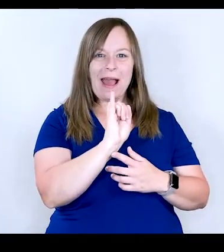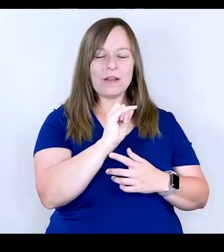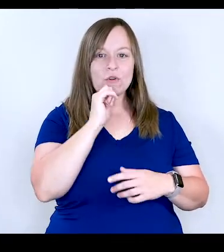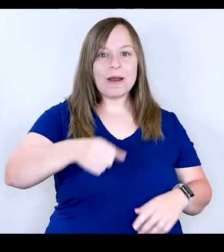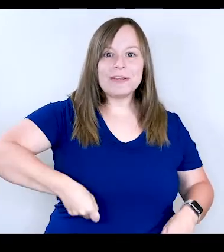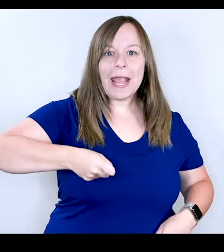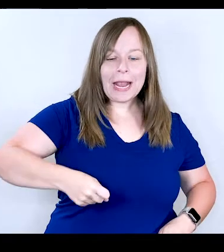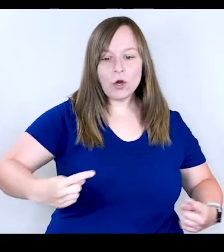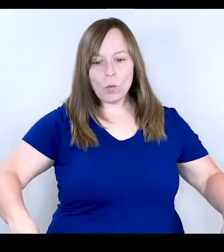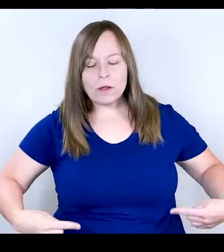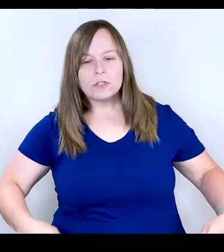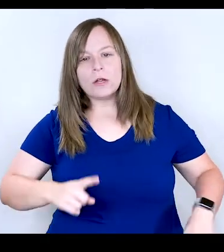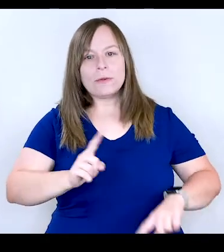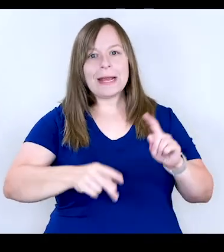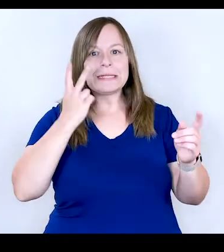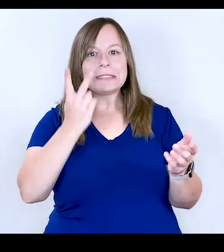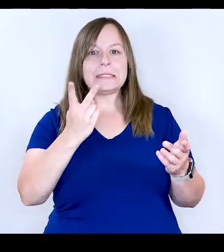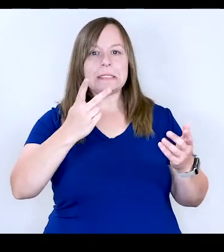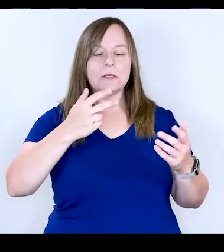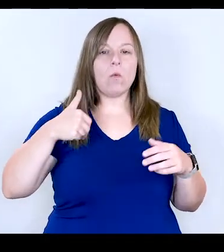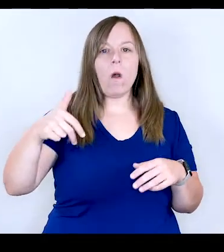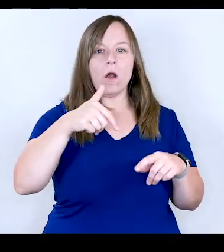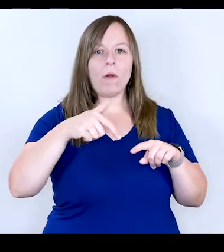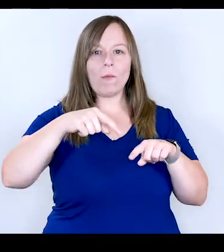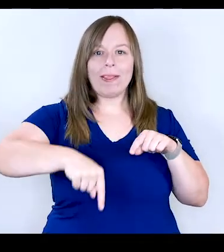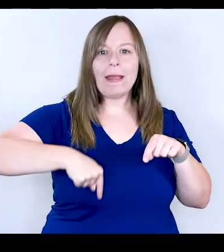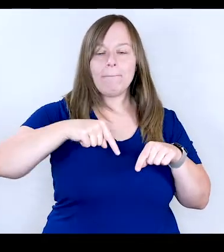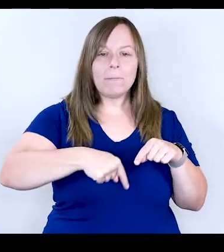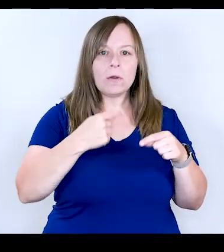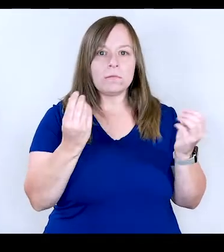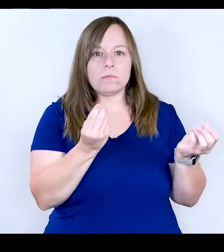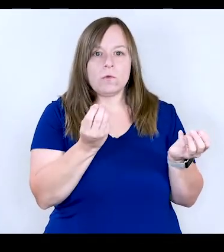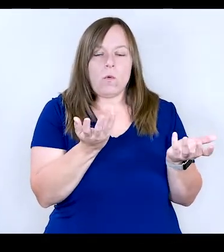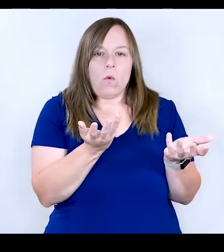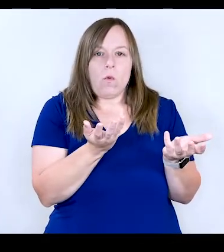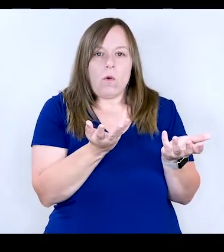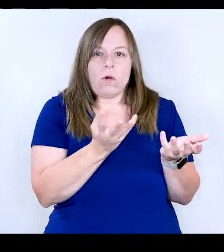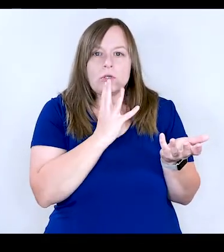have a cane or wheelchair, or walk around, or park in 'handicapped', that